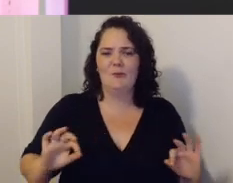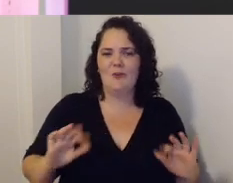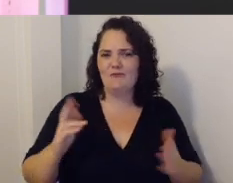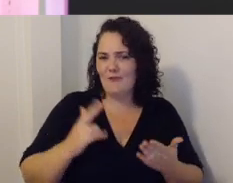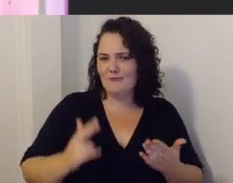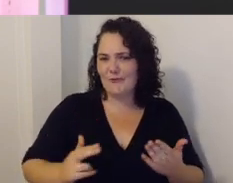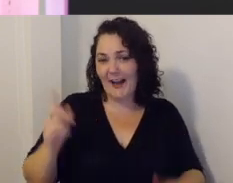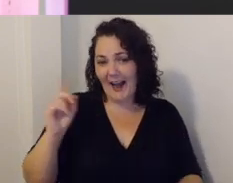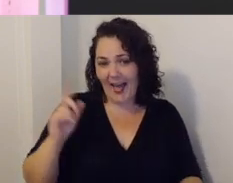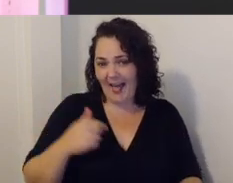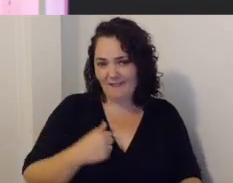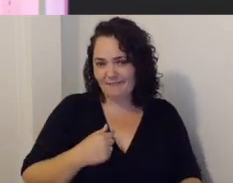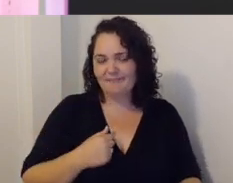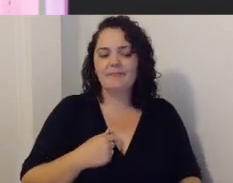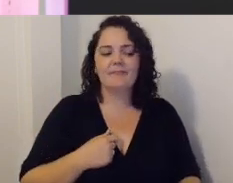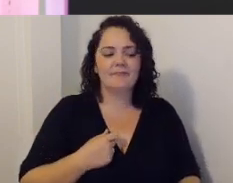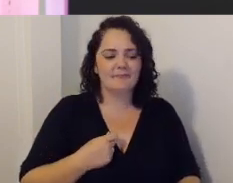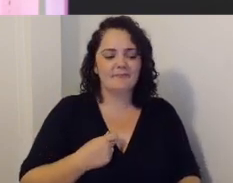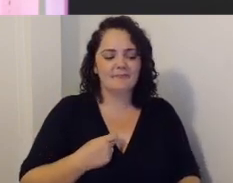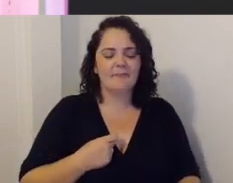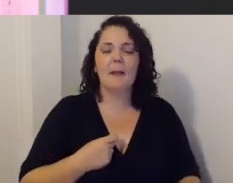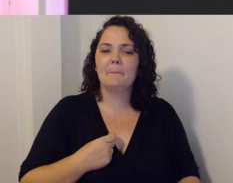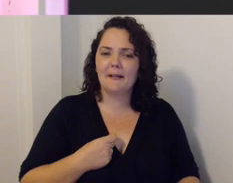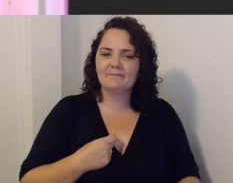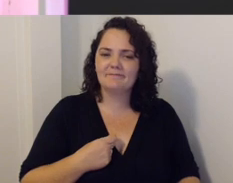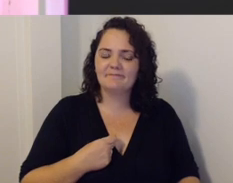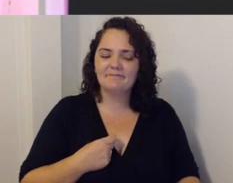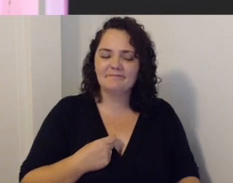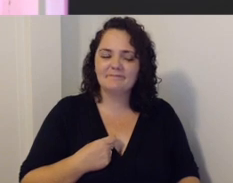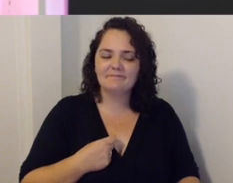um just like in the last drawing you saw of mine, the drawing of Atticus, you can really lay in that